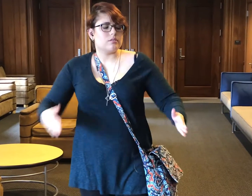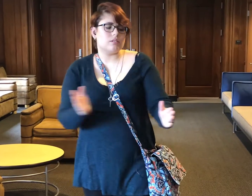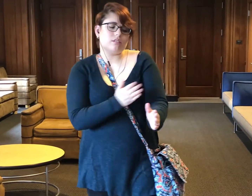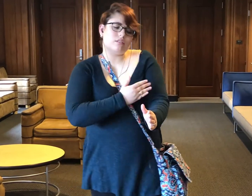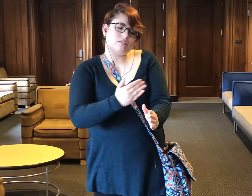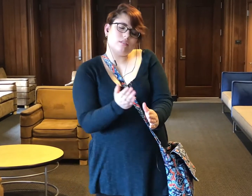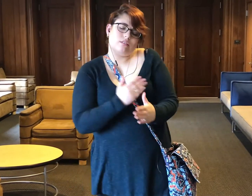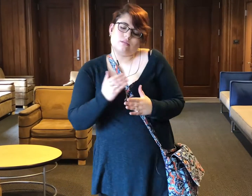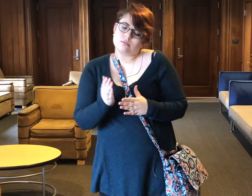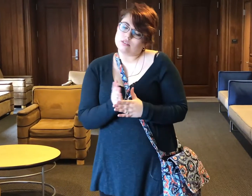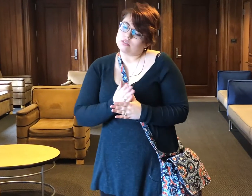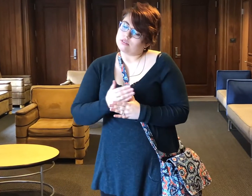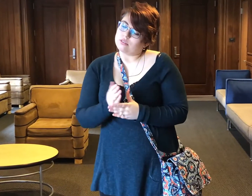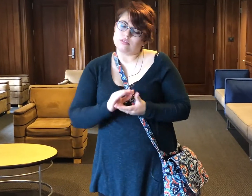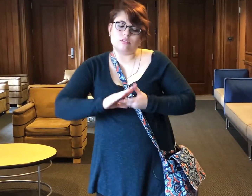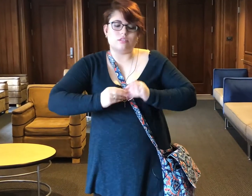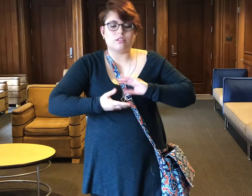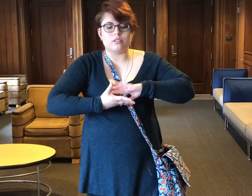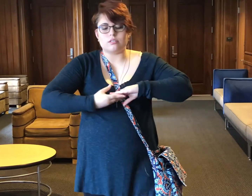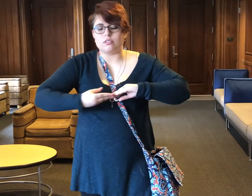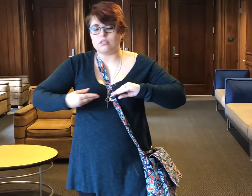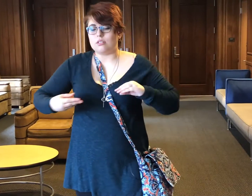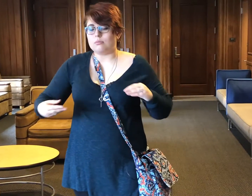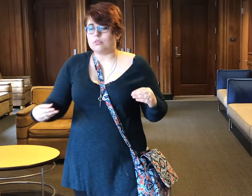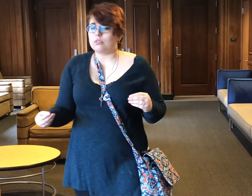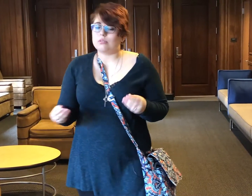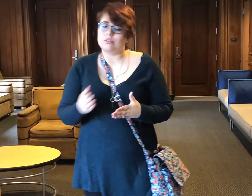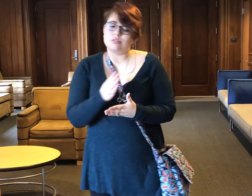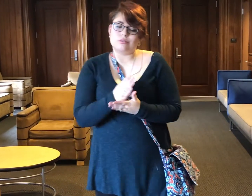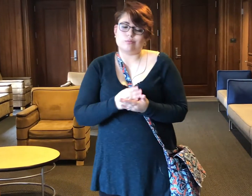So I can sing them all my songs And I can tell them stories